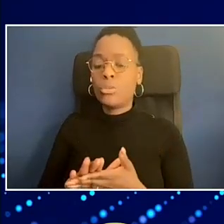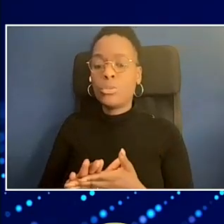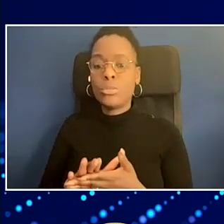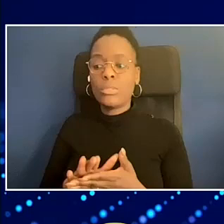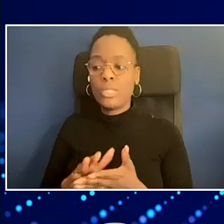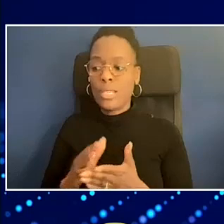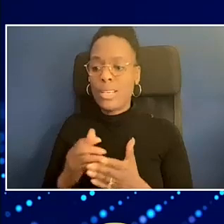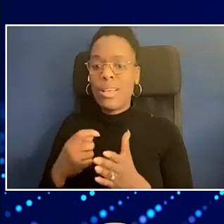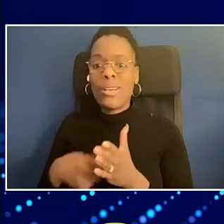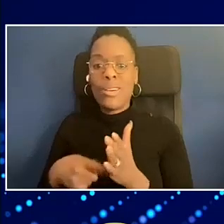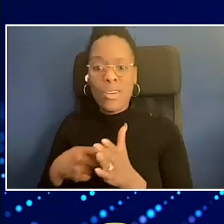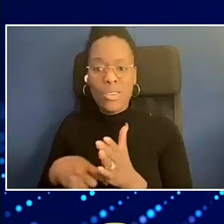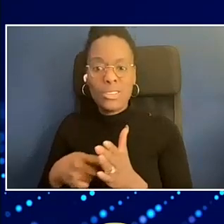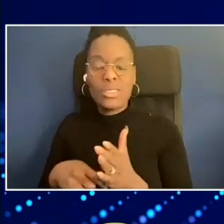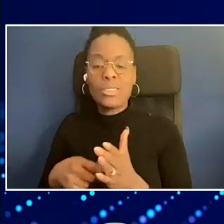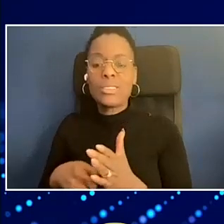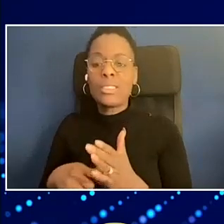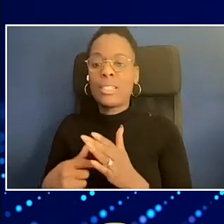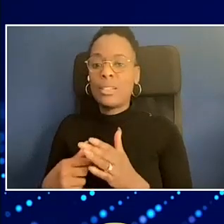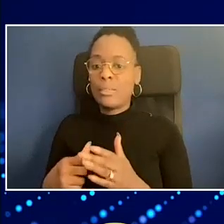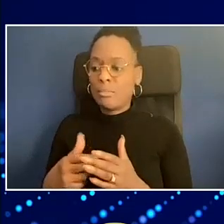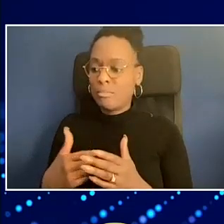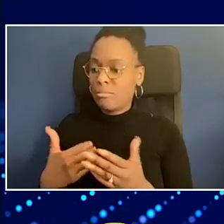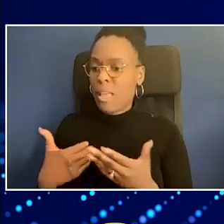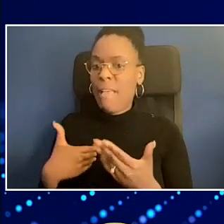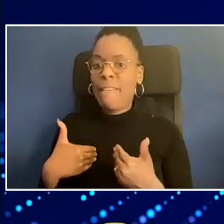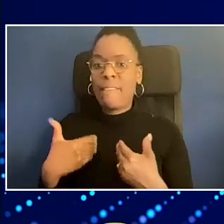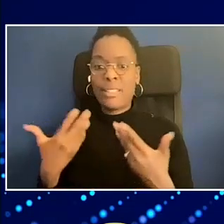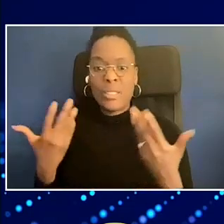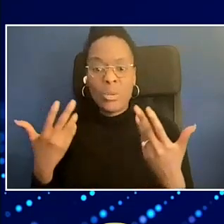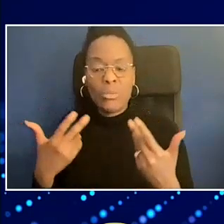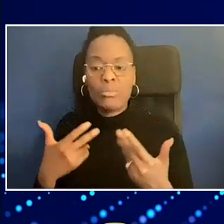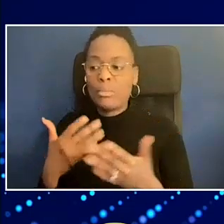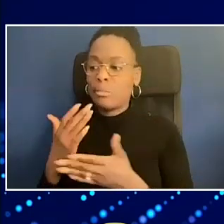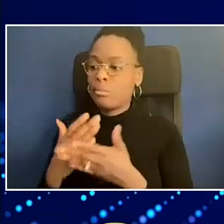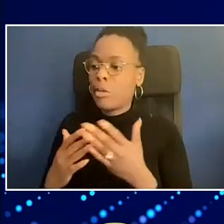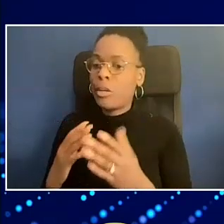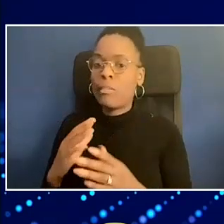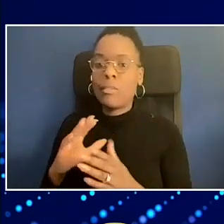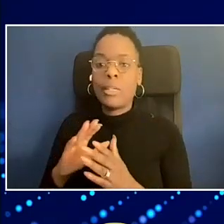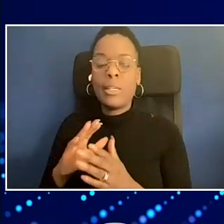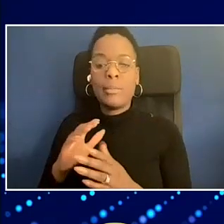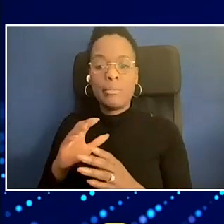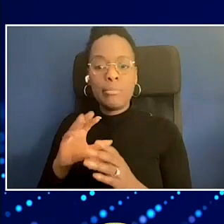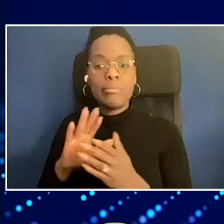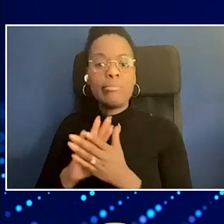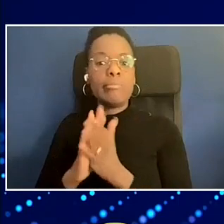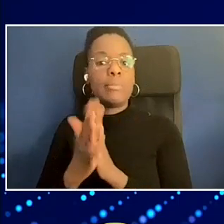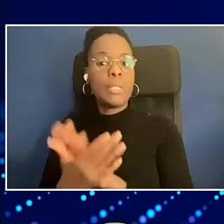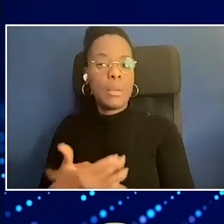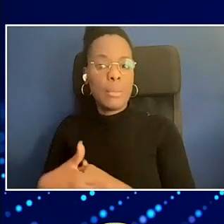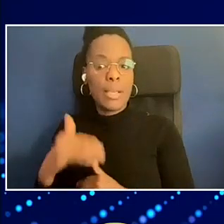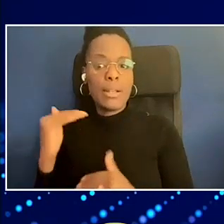That's the- I agree with you there. That's part of learning to be an adult. However, with this, I just- we just see it